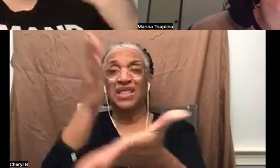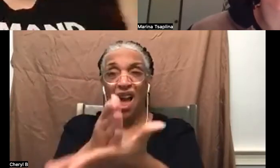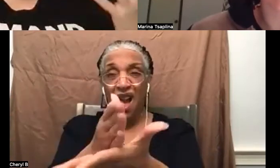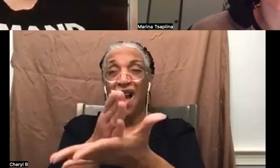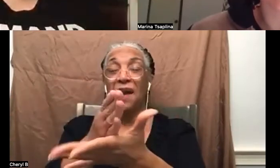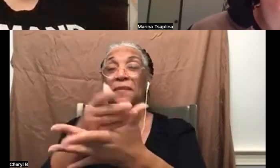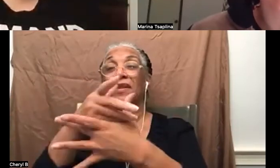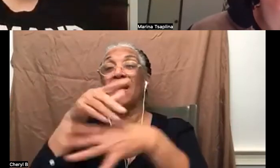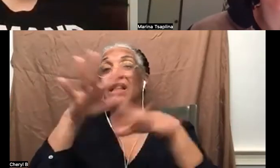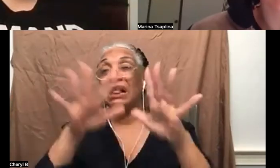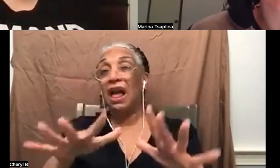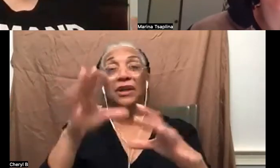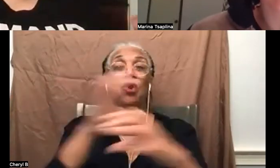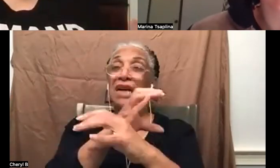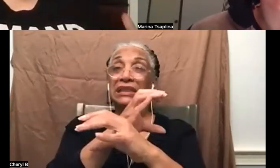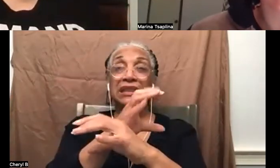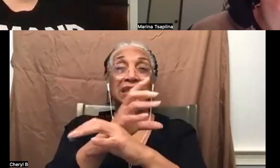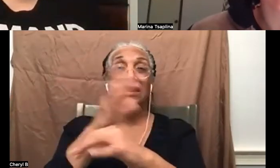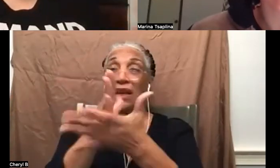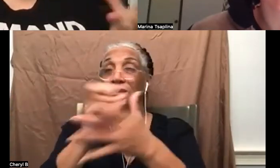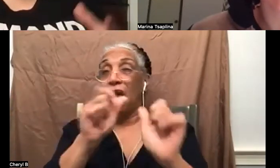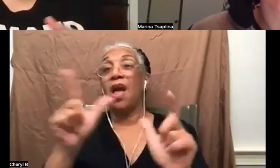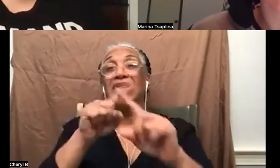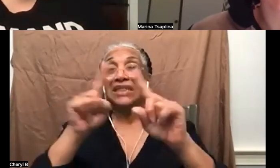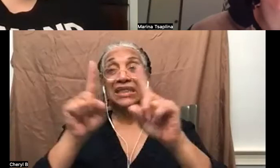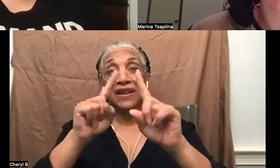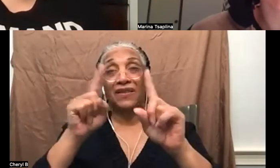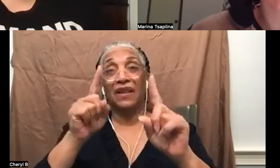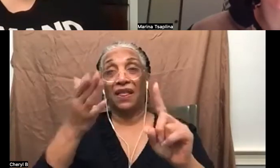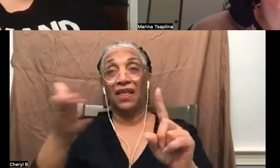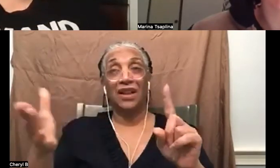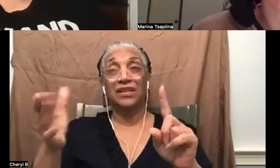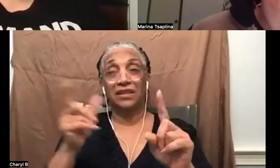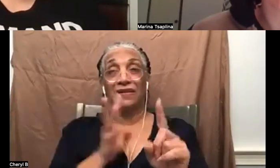all of these different issues I've talked about and so much more that is going to take us building a community in which